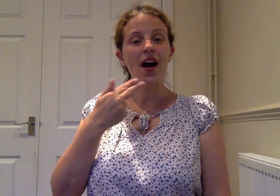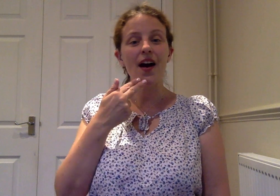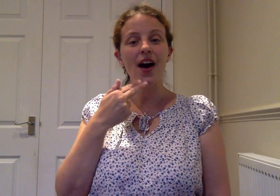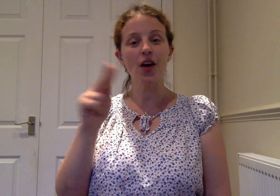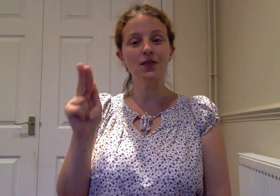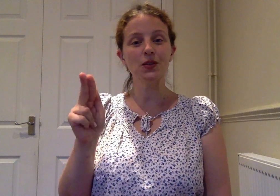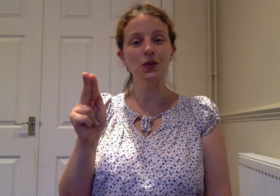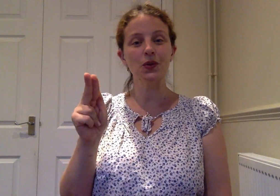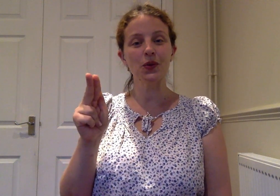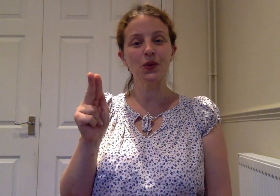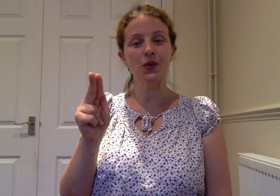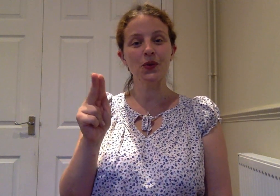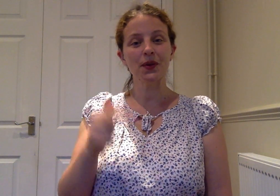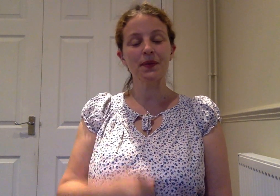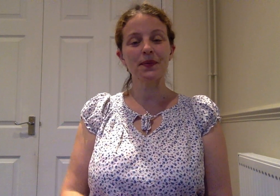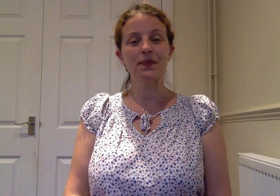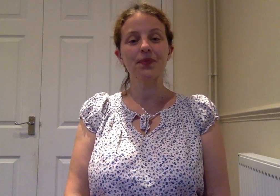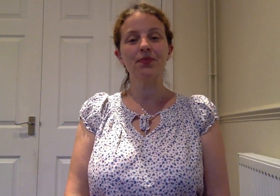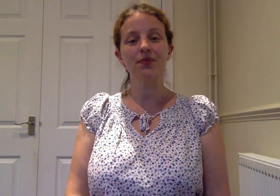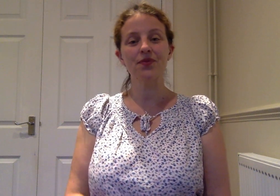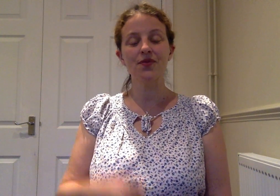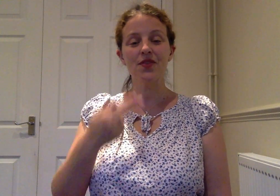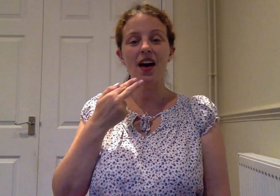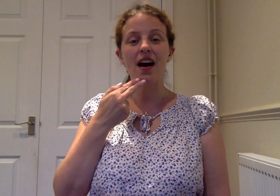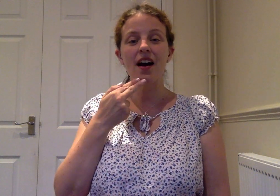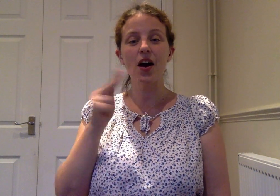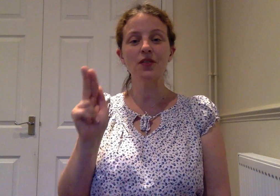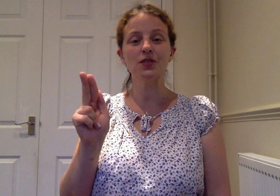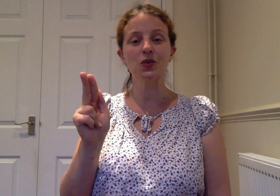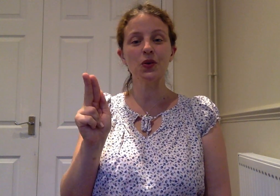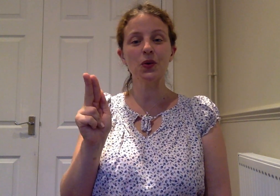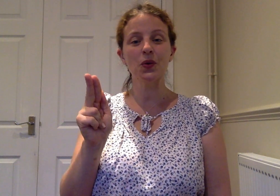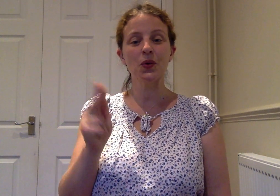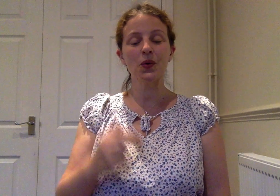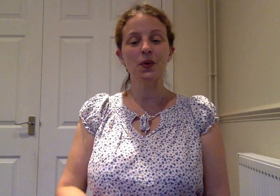Afternoon